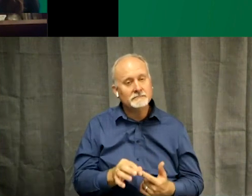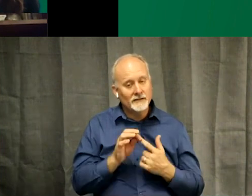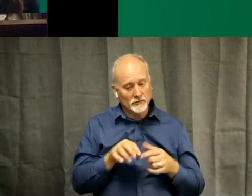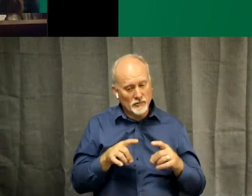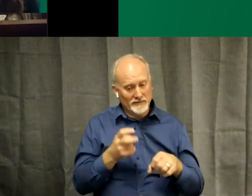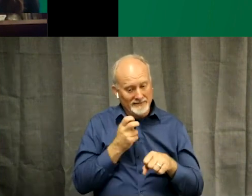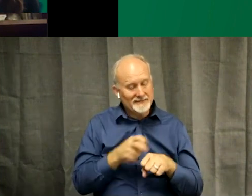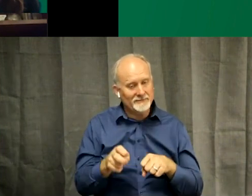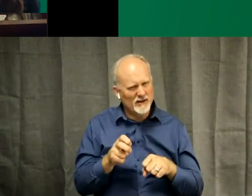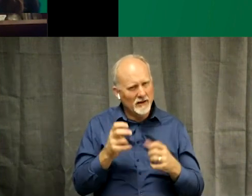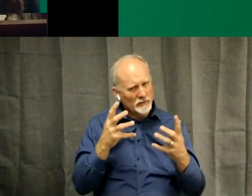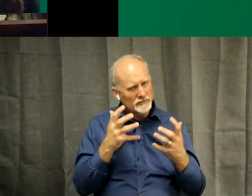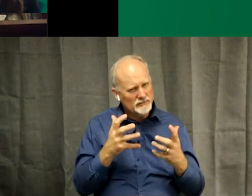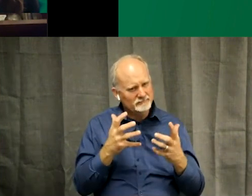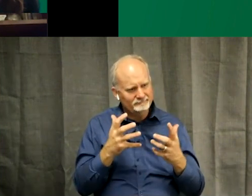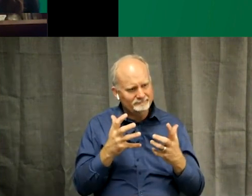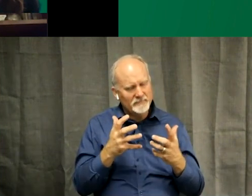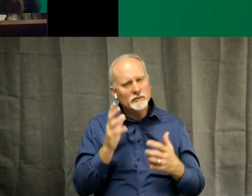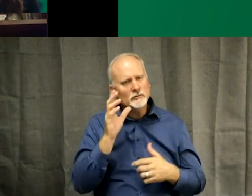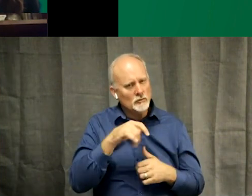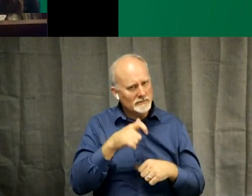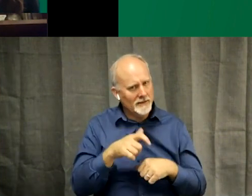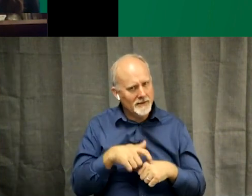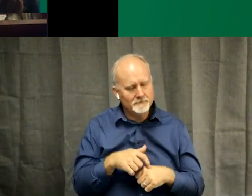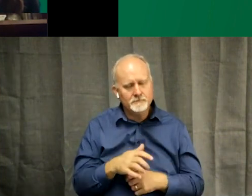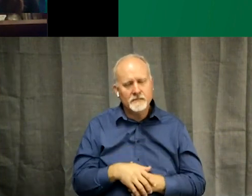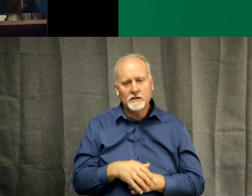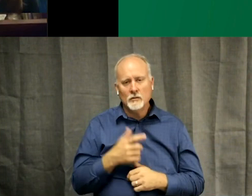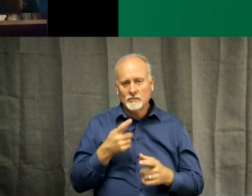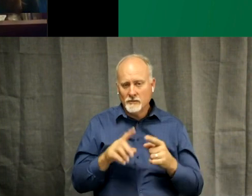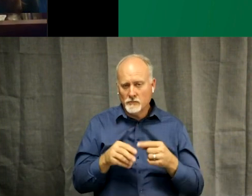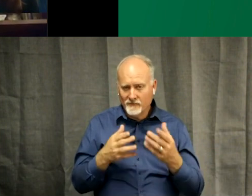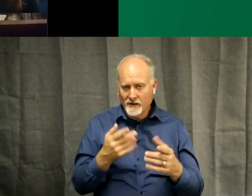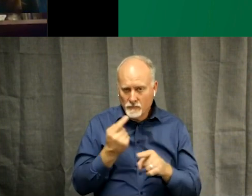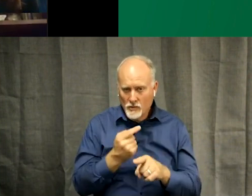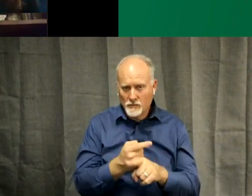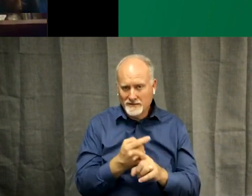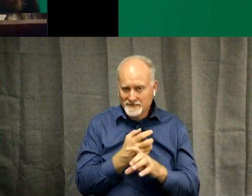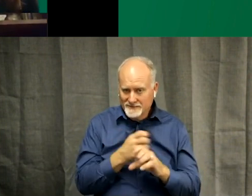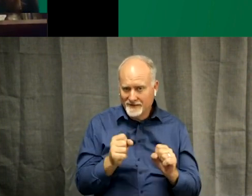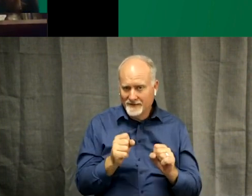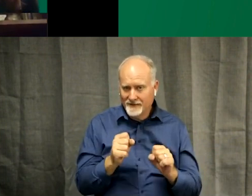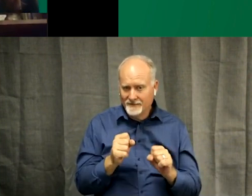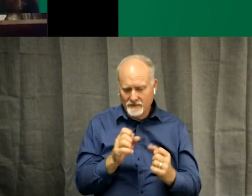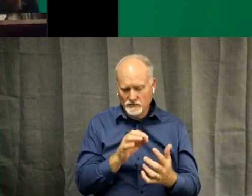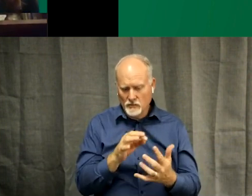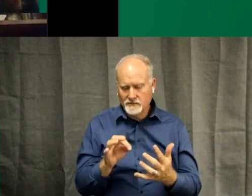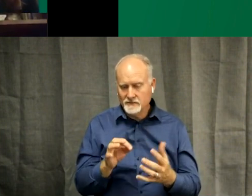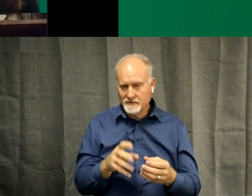and unusual time we strive to provide appropriate and safe outlets that allow students to de-stress